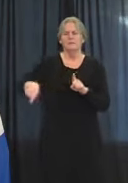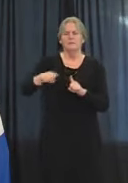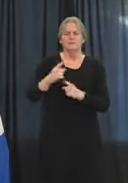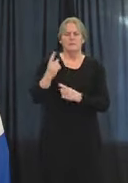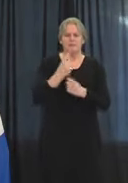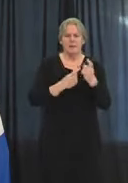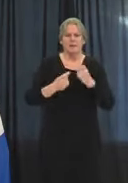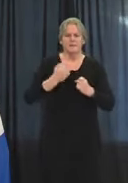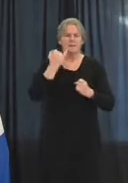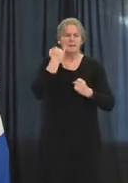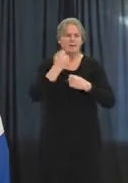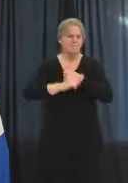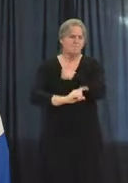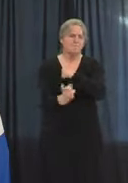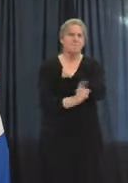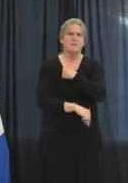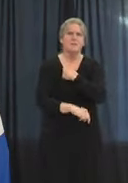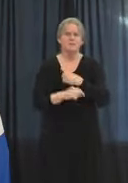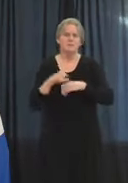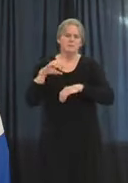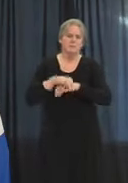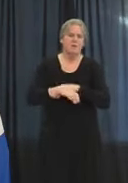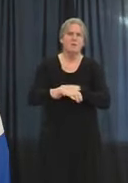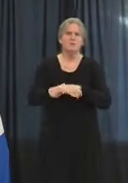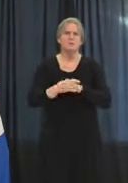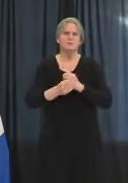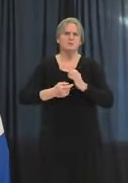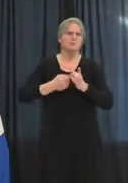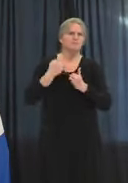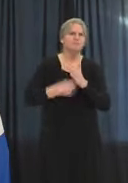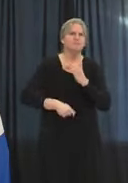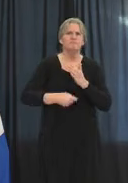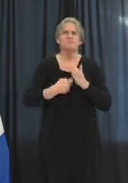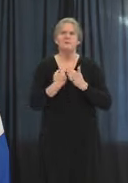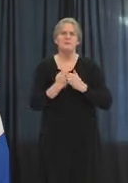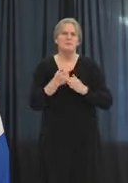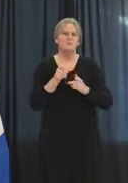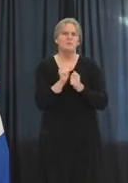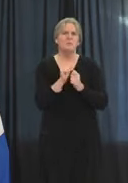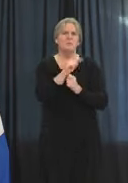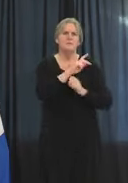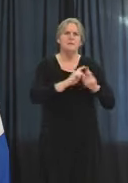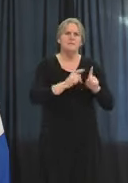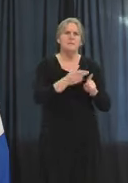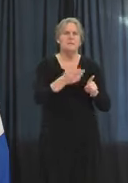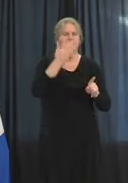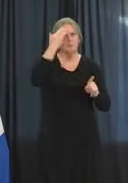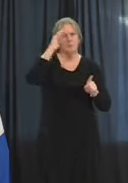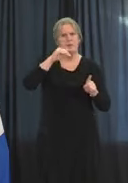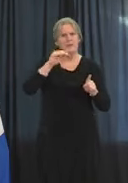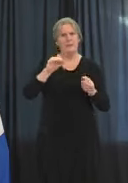about penalties and enforcement. We see that as a last resort, but it should be made clear that